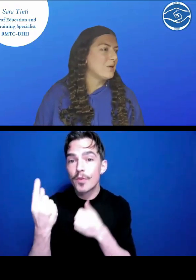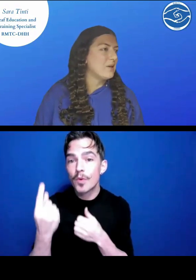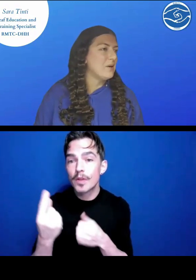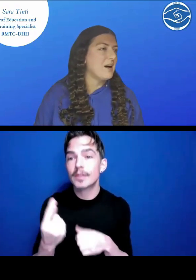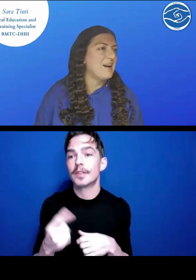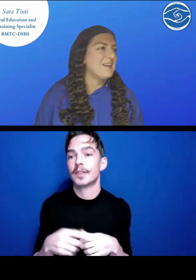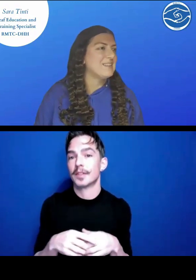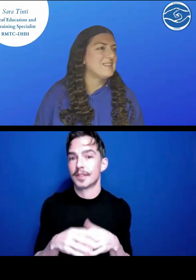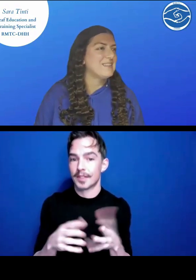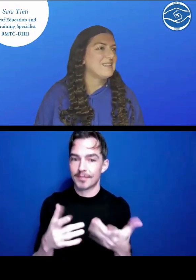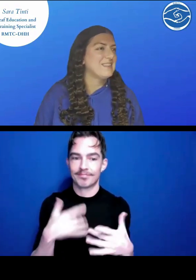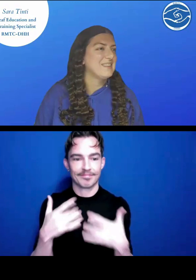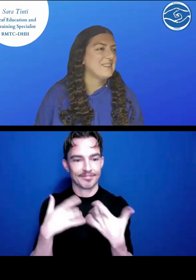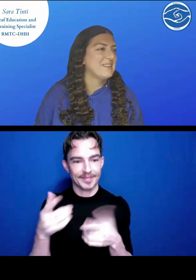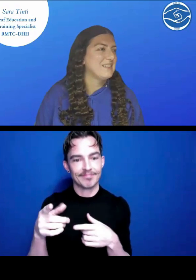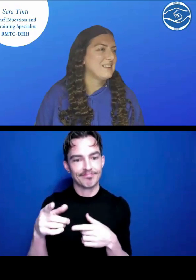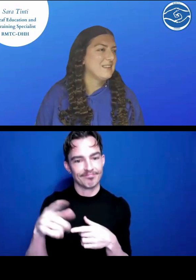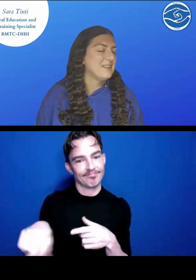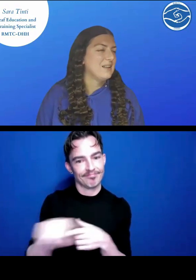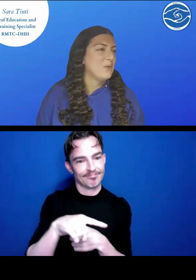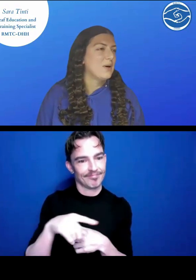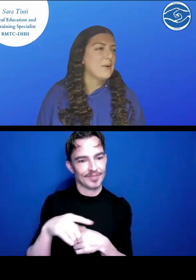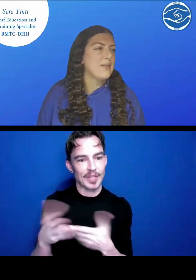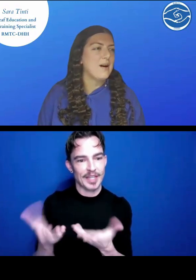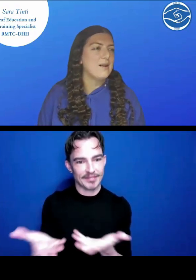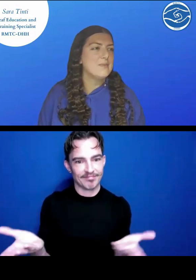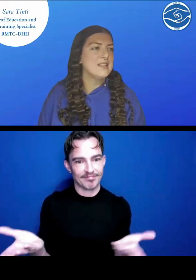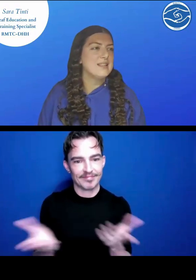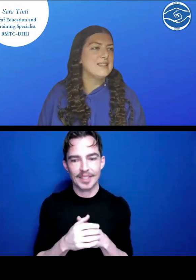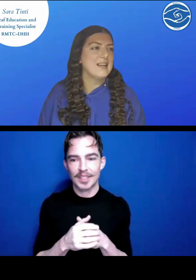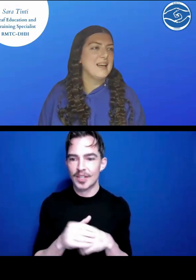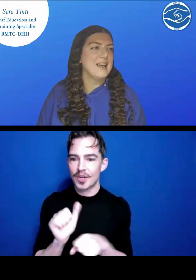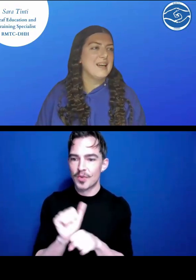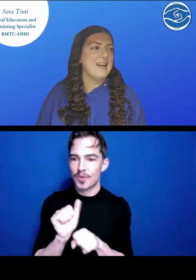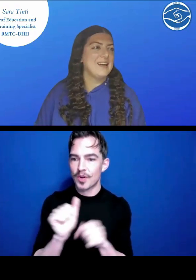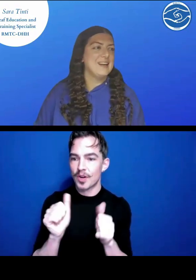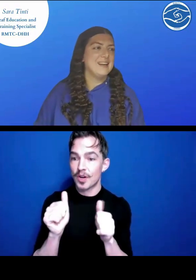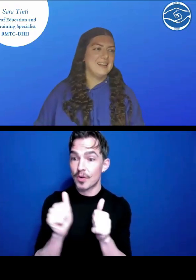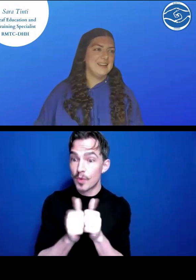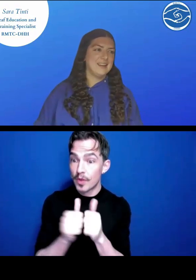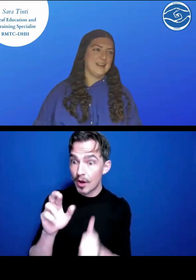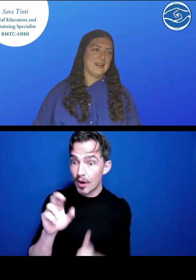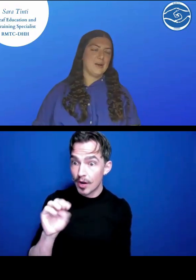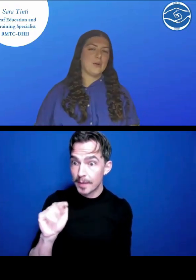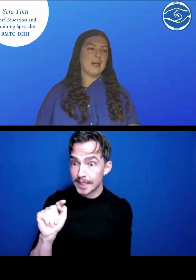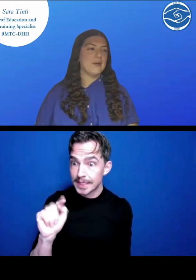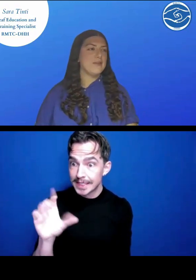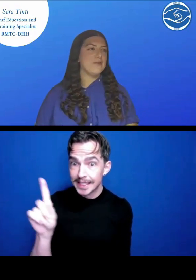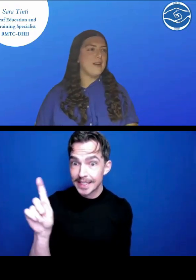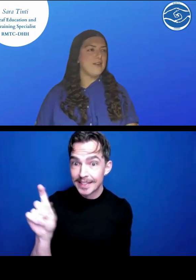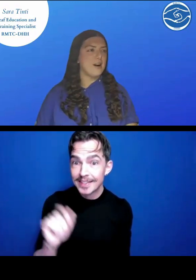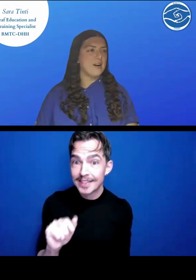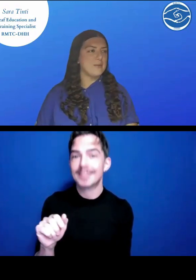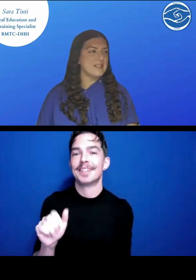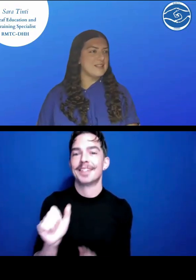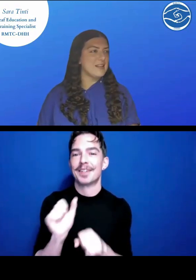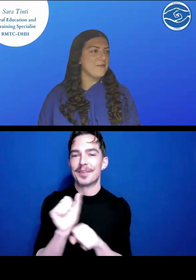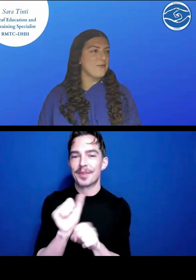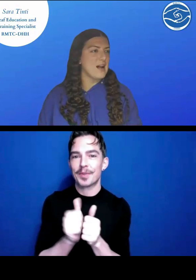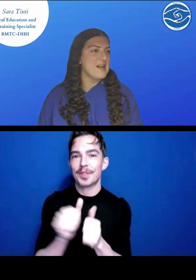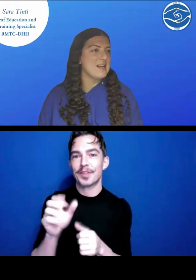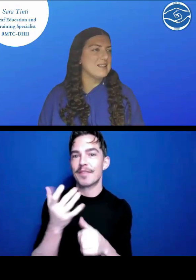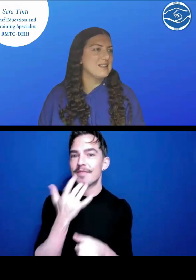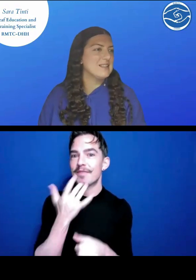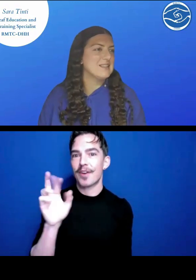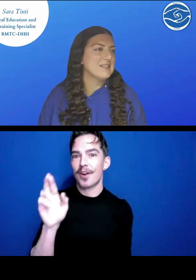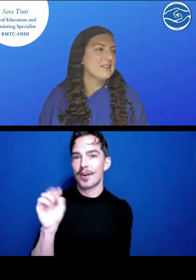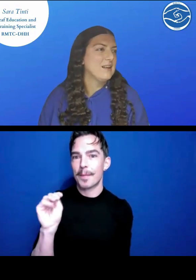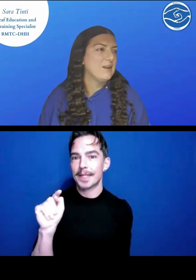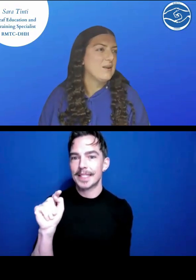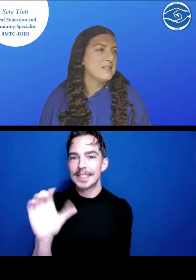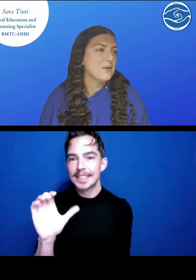collaborate with you guys. Working with RMTC. Working with your favorite RMTC friends. Oh,